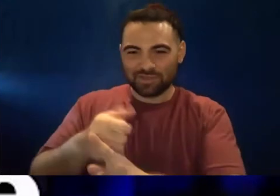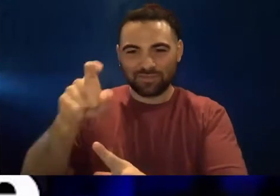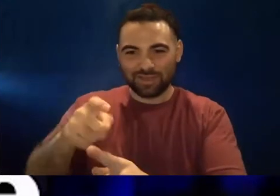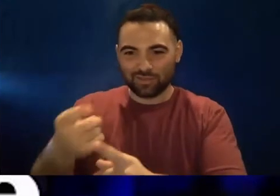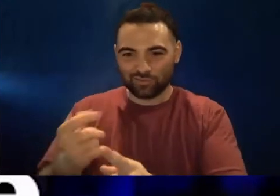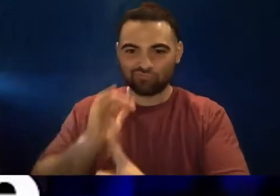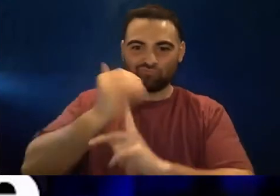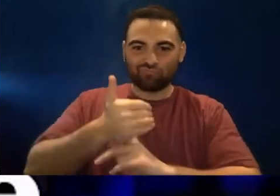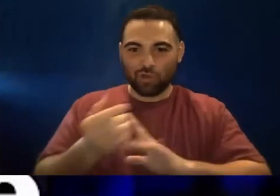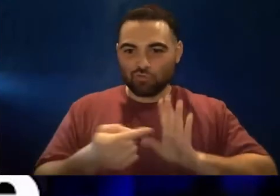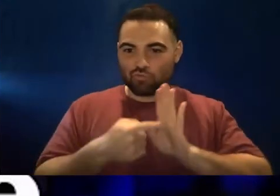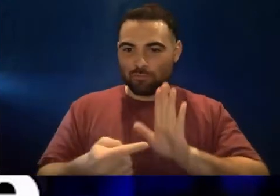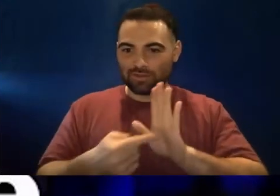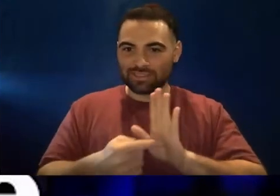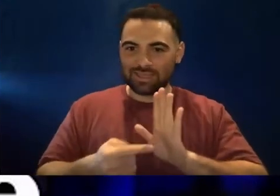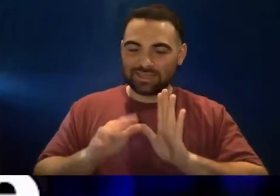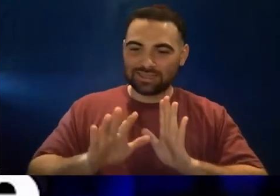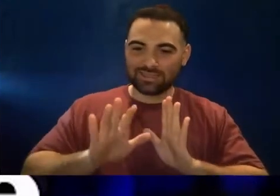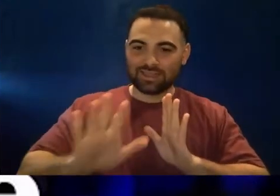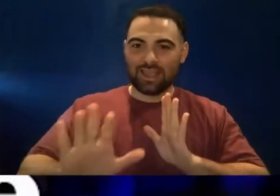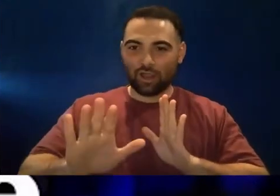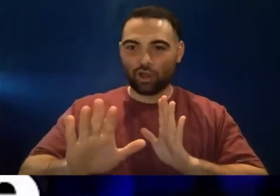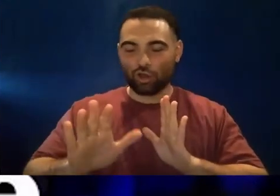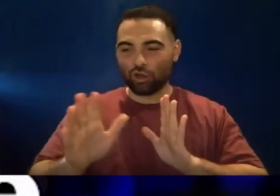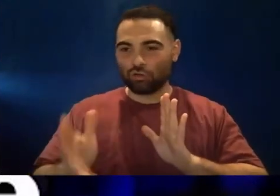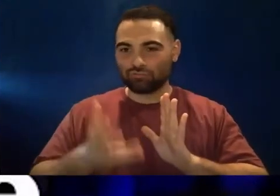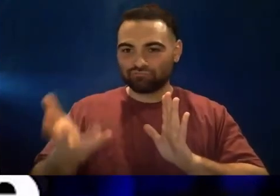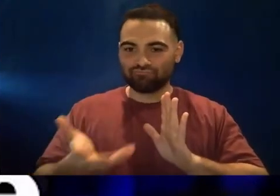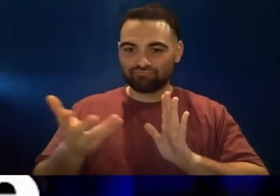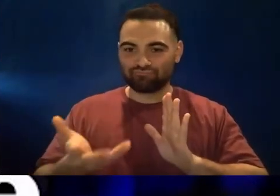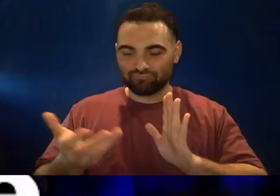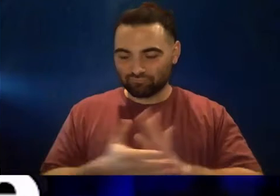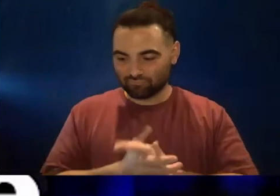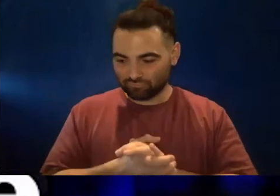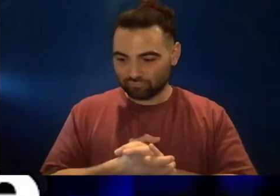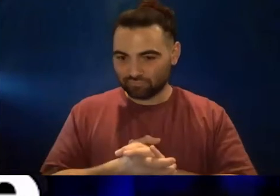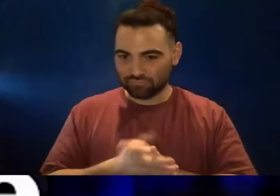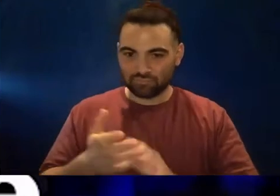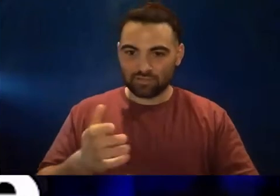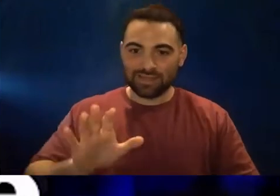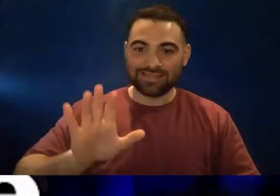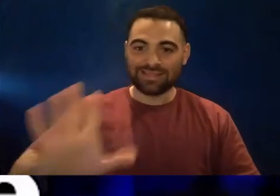to what extent they could their element of the disability community,